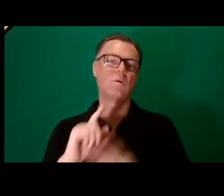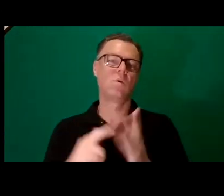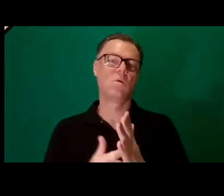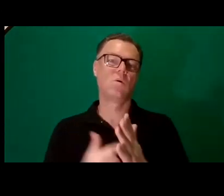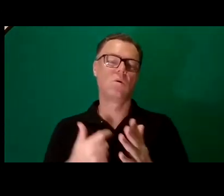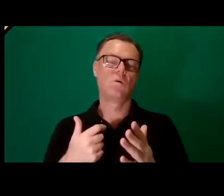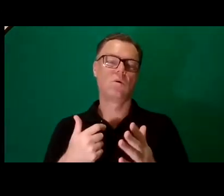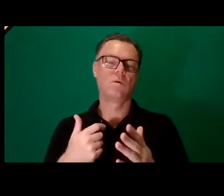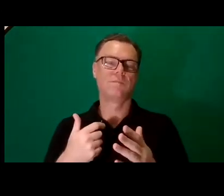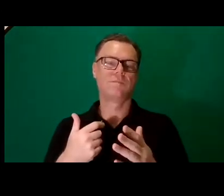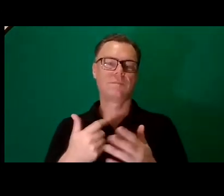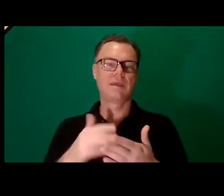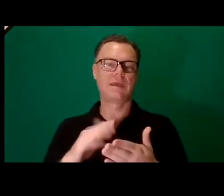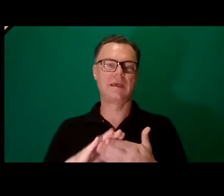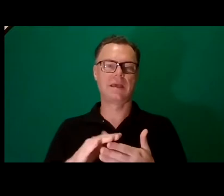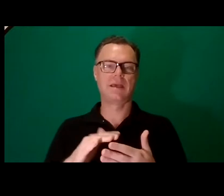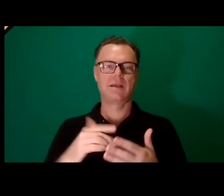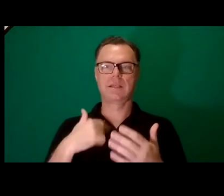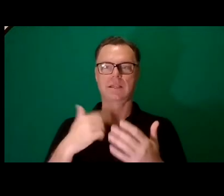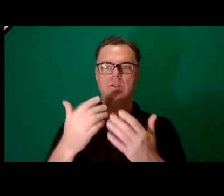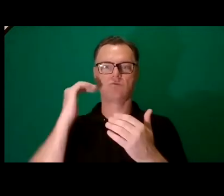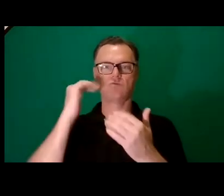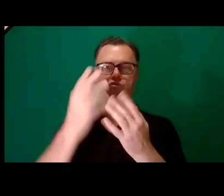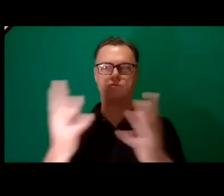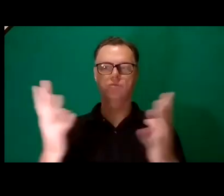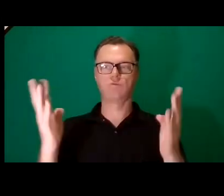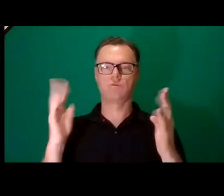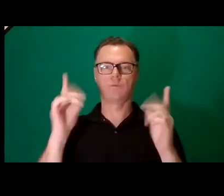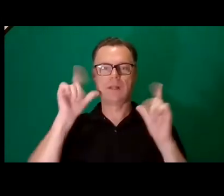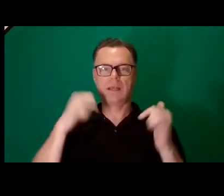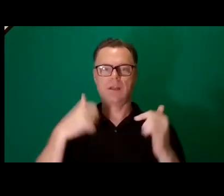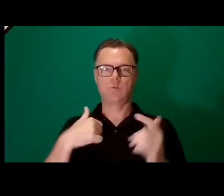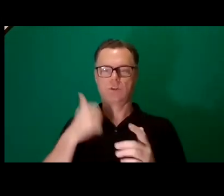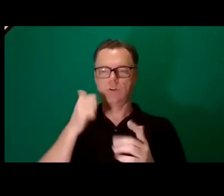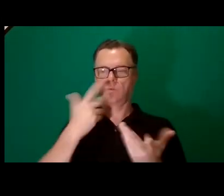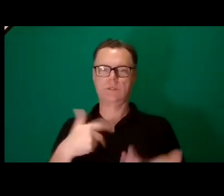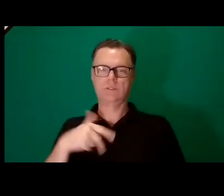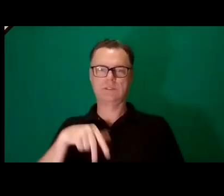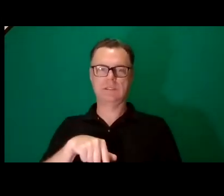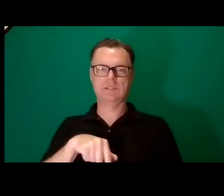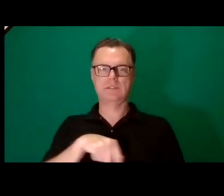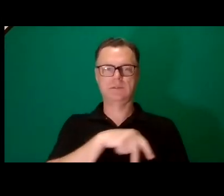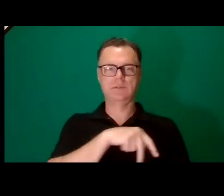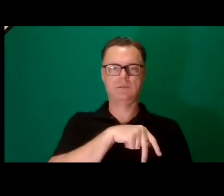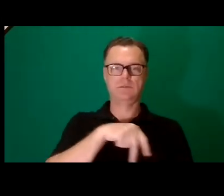we set ourselves up in rooms that are really loud and noisy and how we use the environment